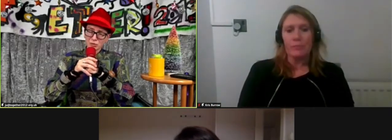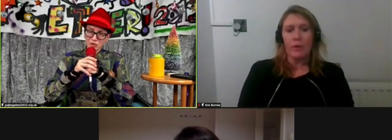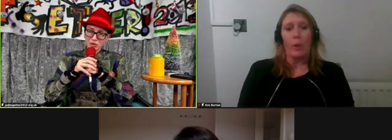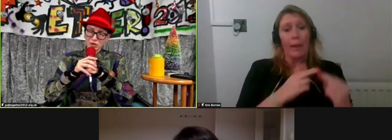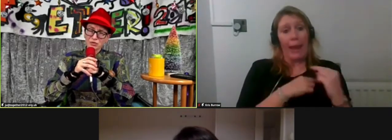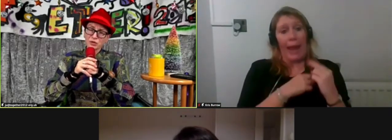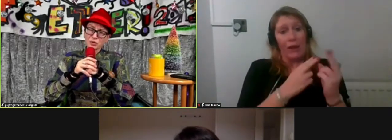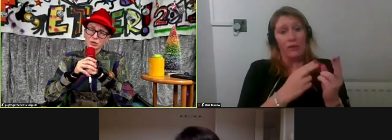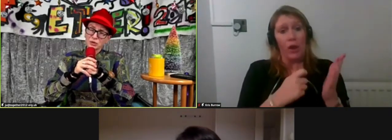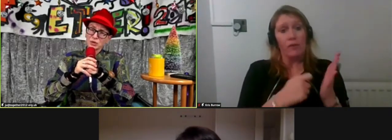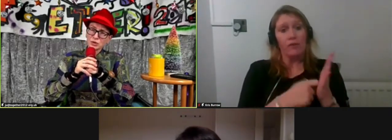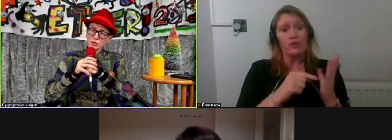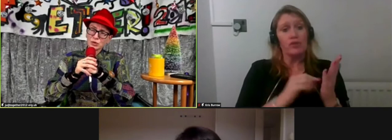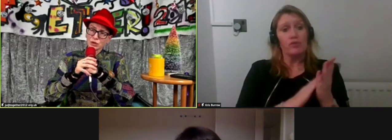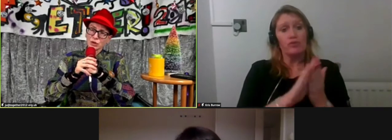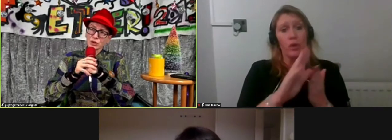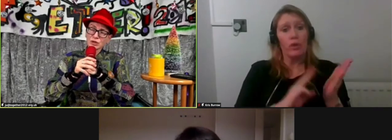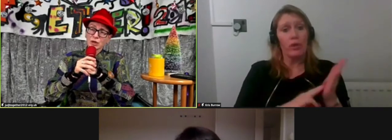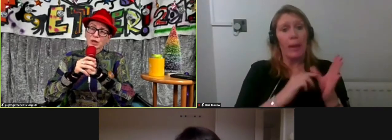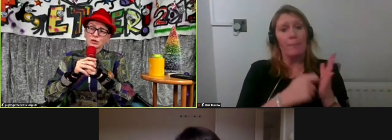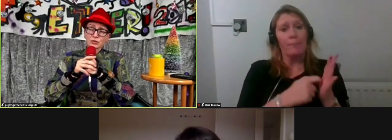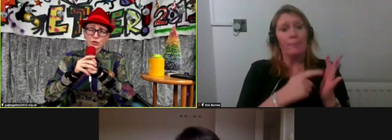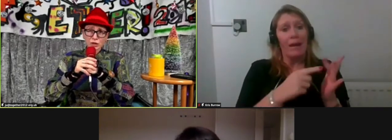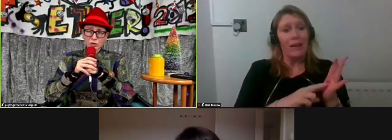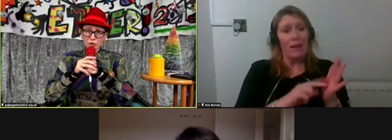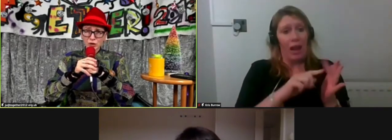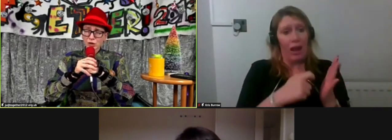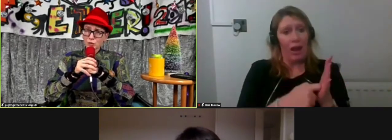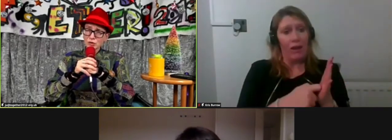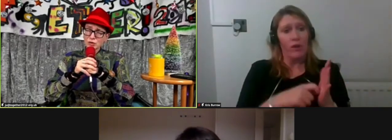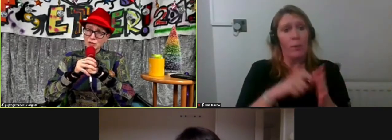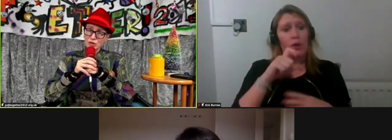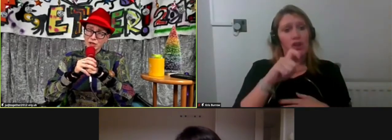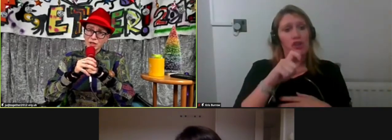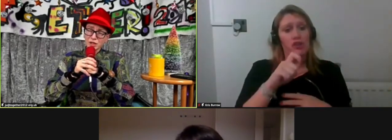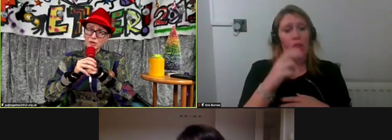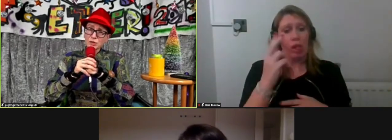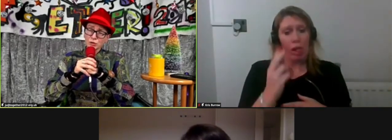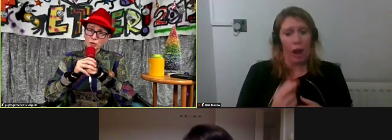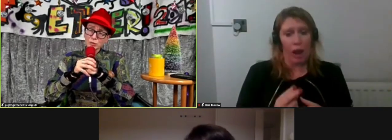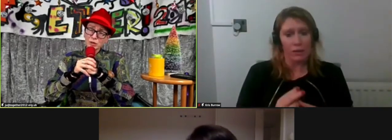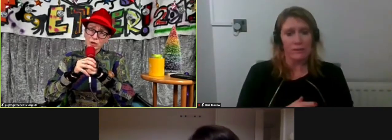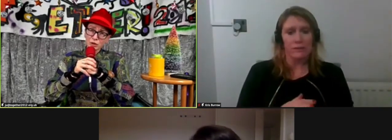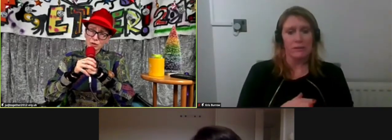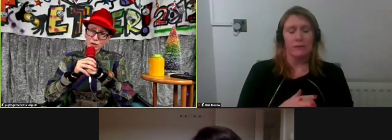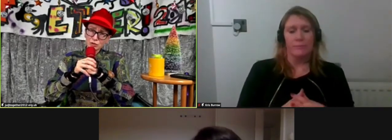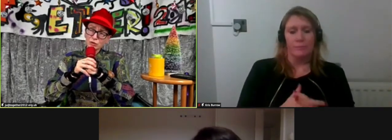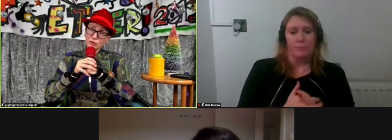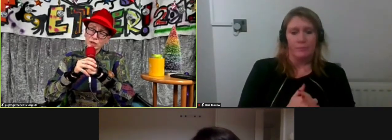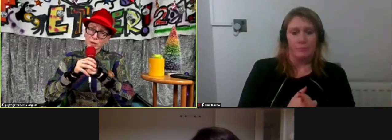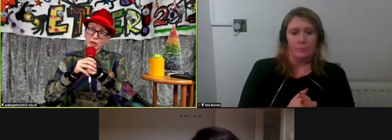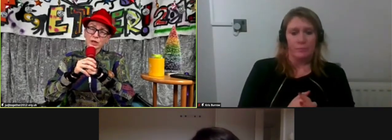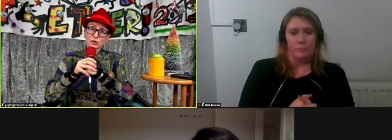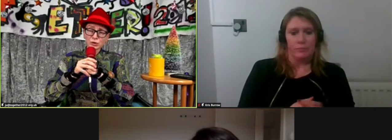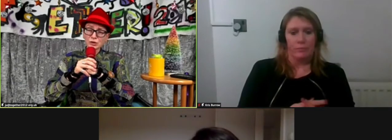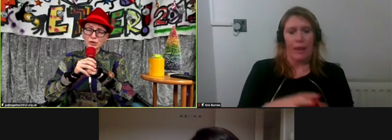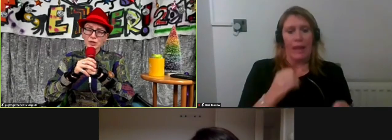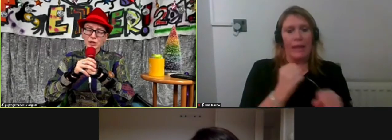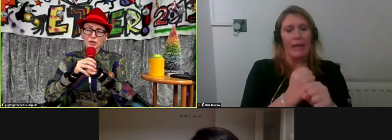Mariner, from Gestalt Arts, the final thing I wanted to say, is Ruth will be asking for feedback through this session,